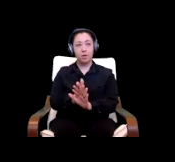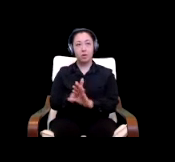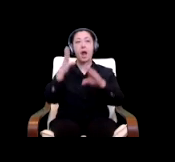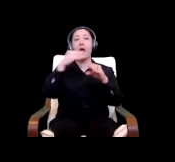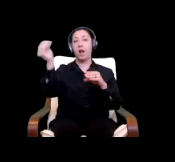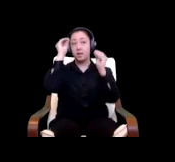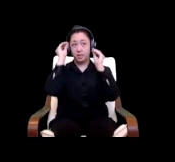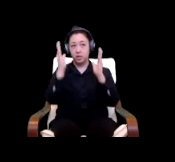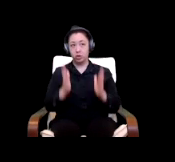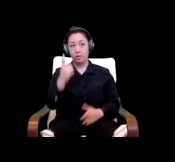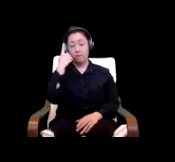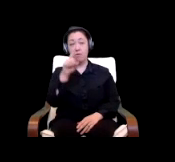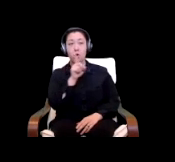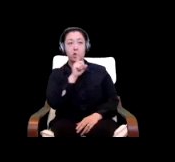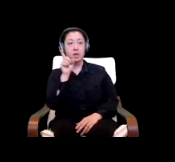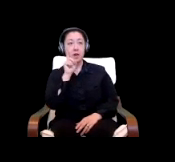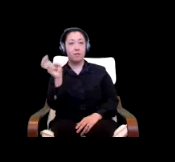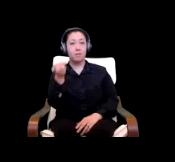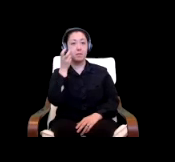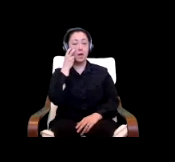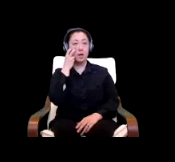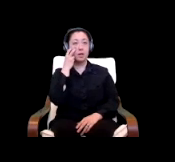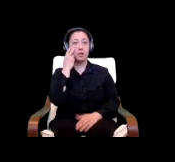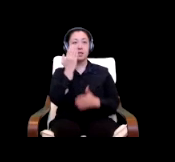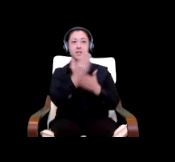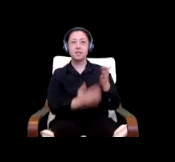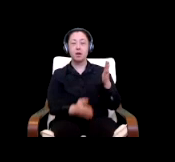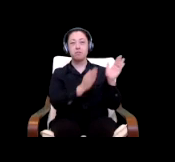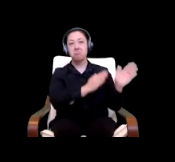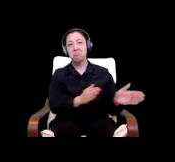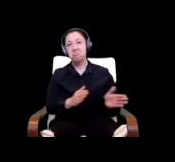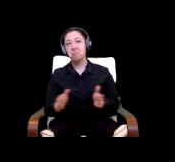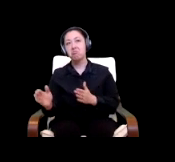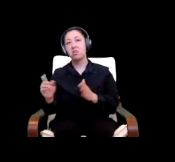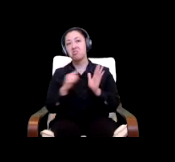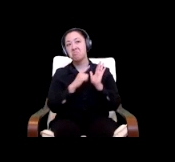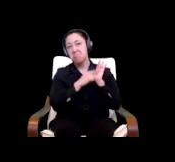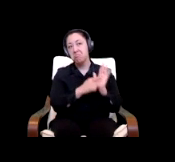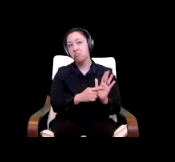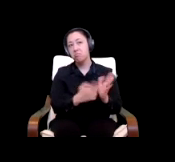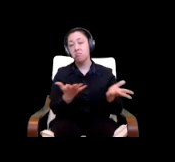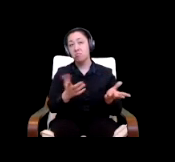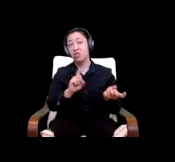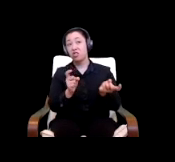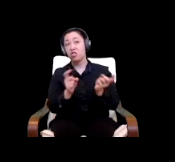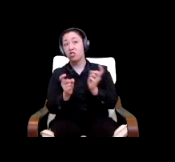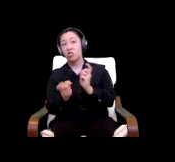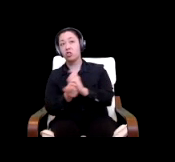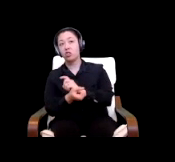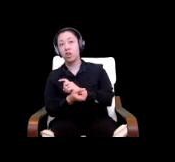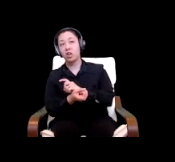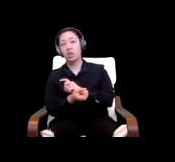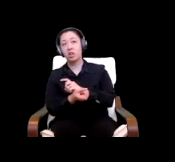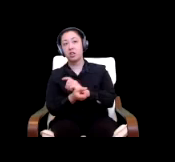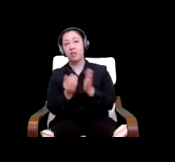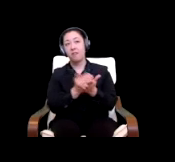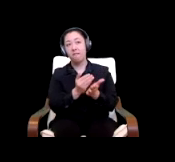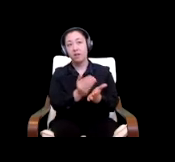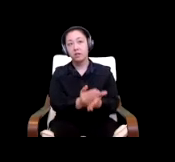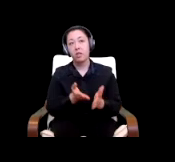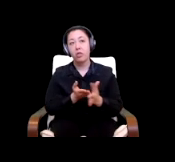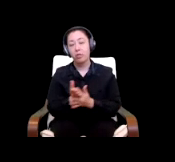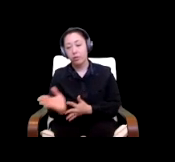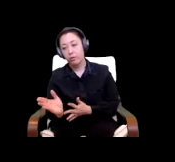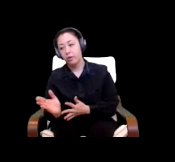Some examples of strategies might be to modify the curriculum through accommodation, adaptation,